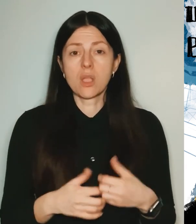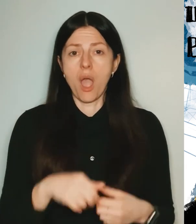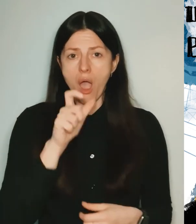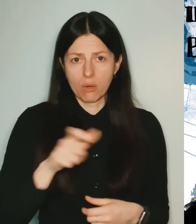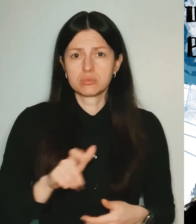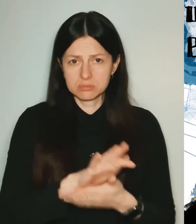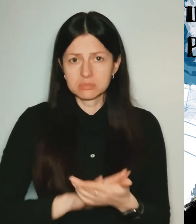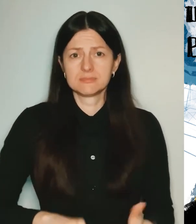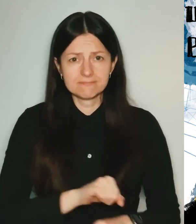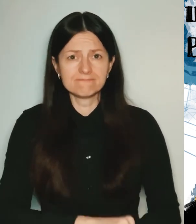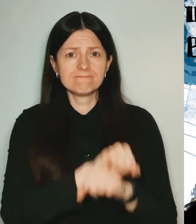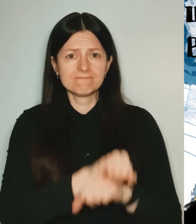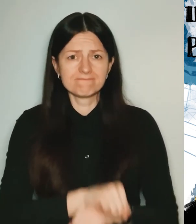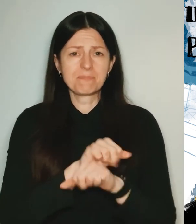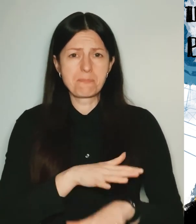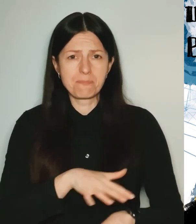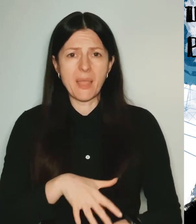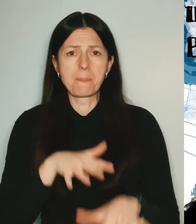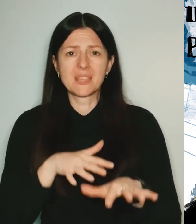they’re being shot at, but they demonstrate.